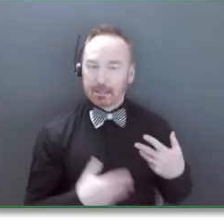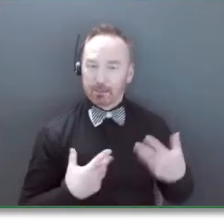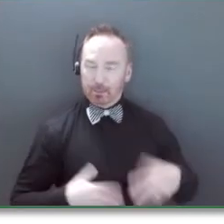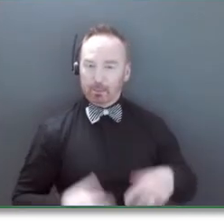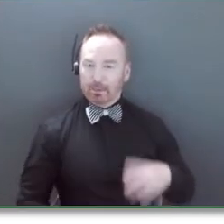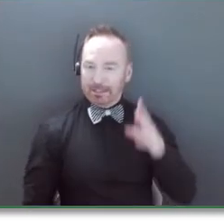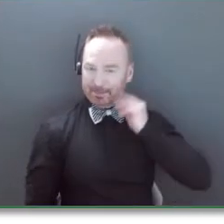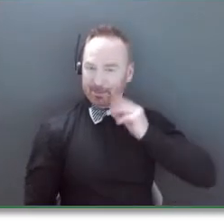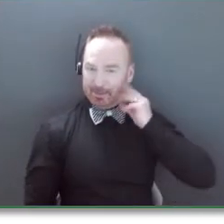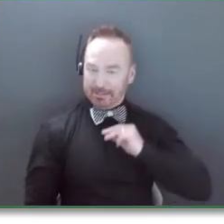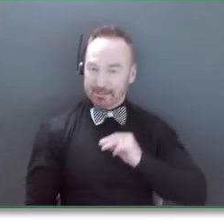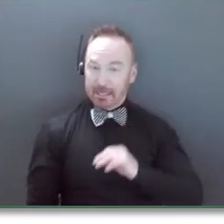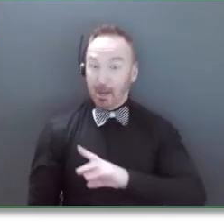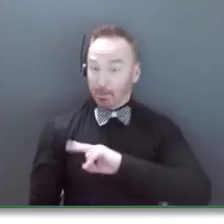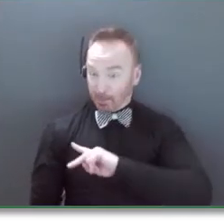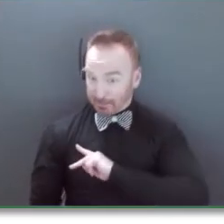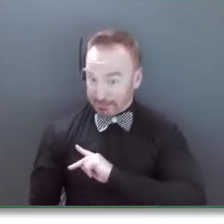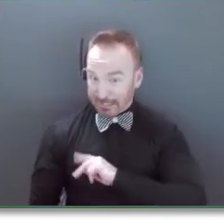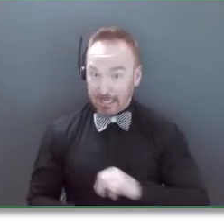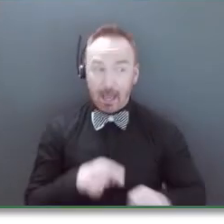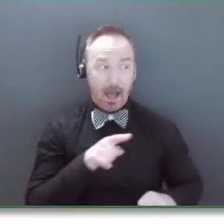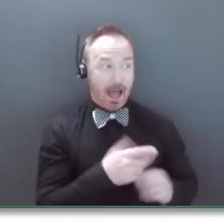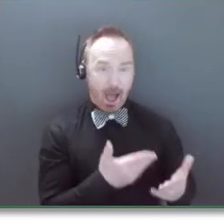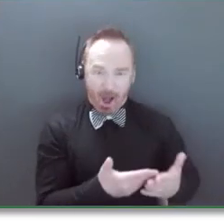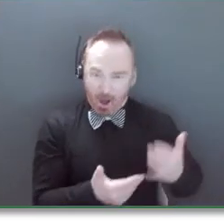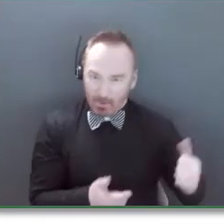and I don't recommend that but anyway it's